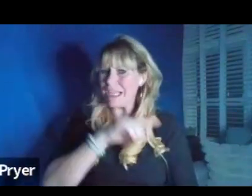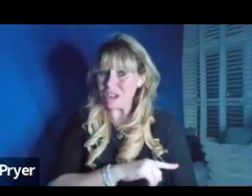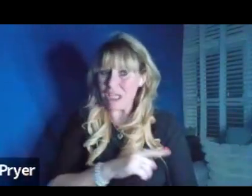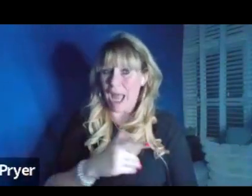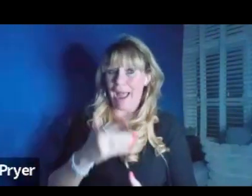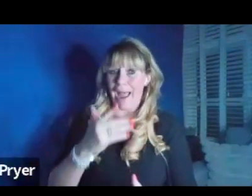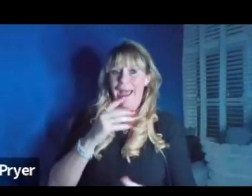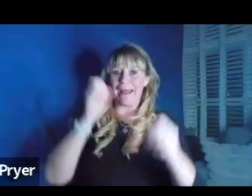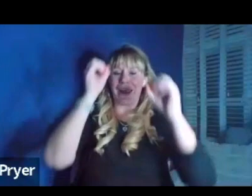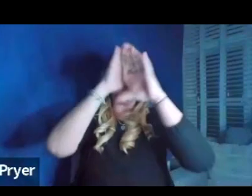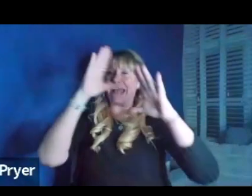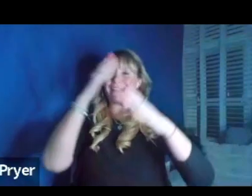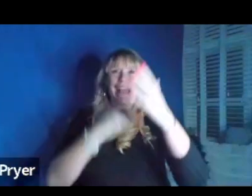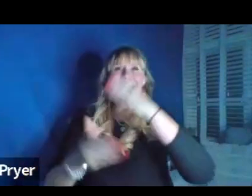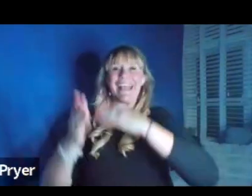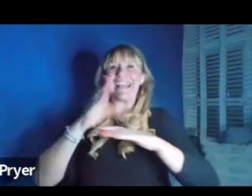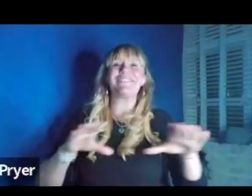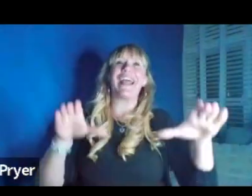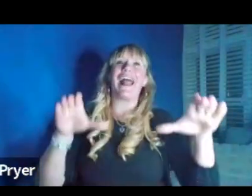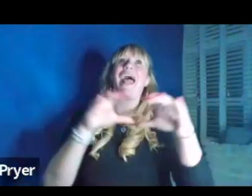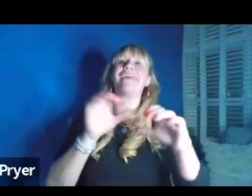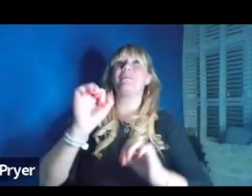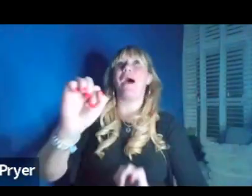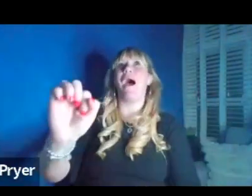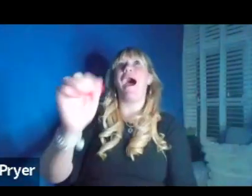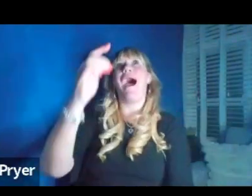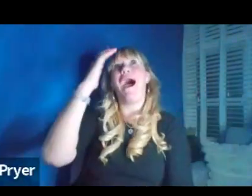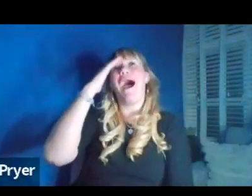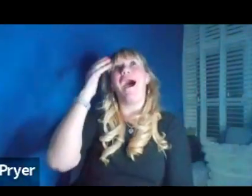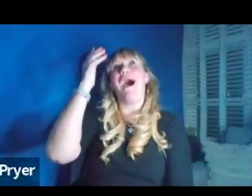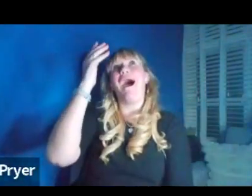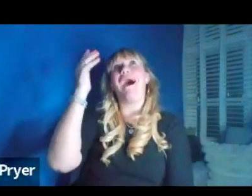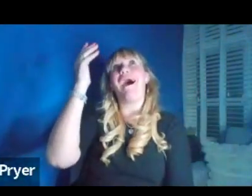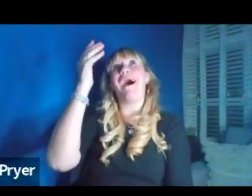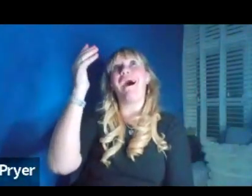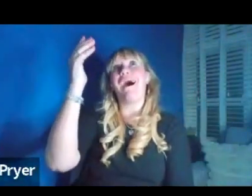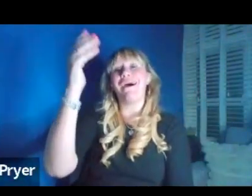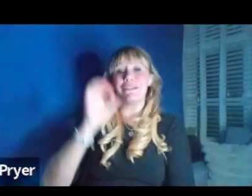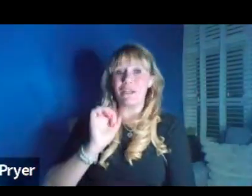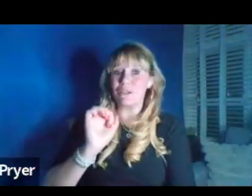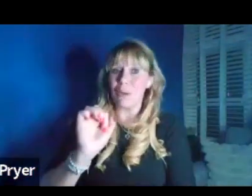About her every day We're the girls your mother should have warned you about. We may appear quite harmless but we're always looking out